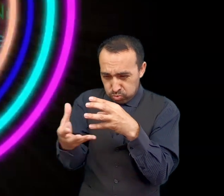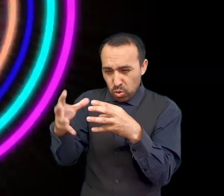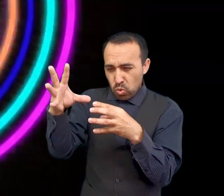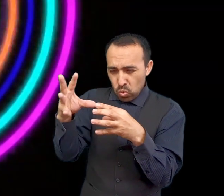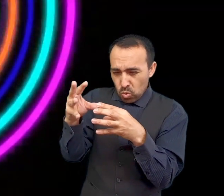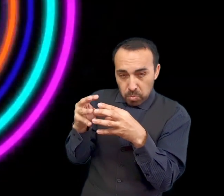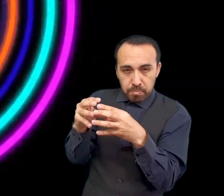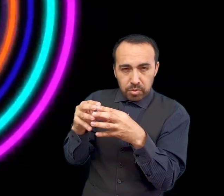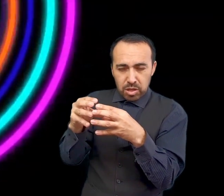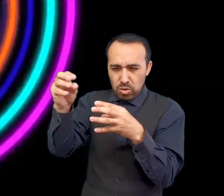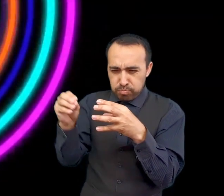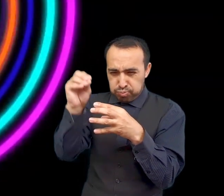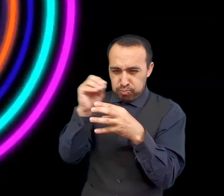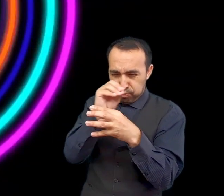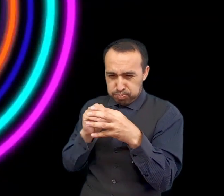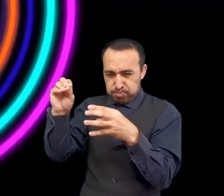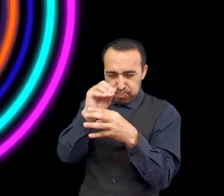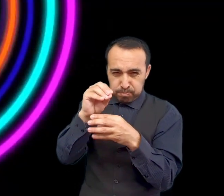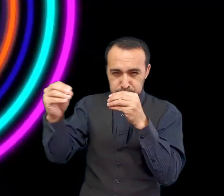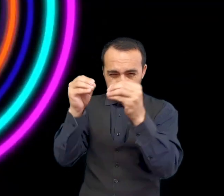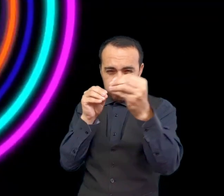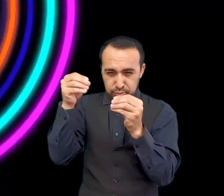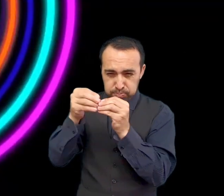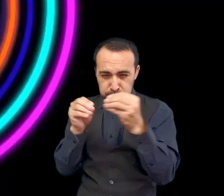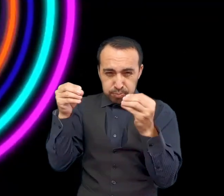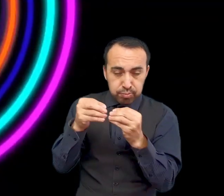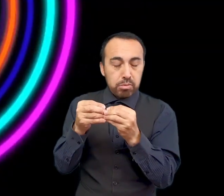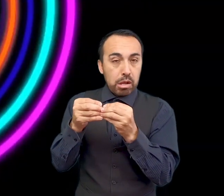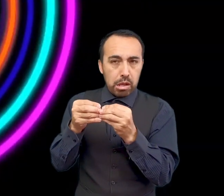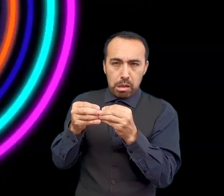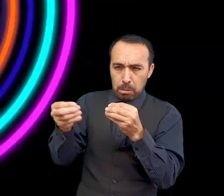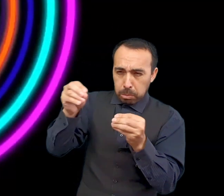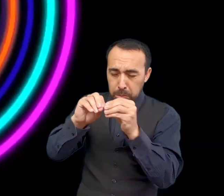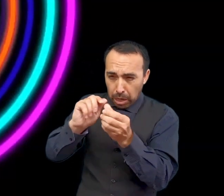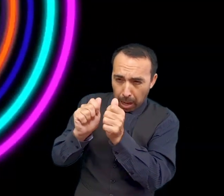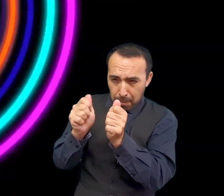does not generate energy, but requires an input of energy to make it happen. Therefore,